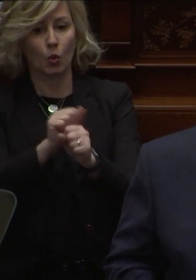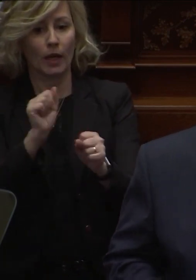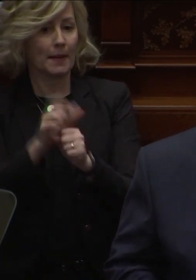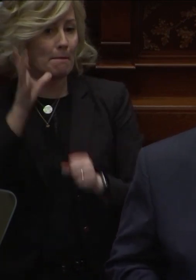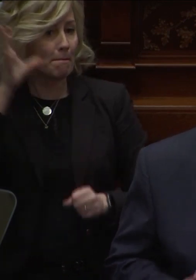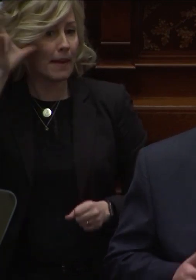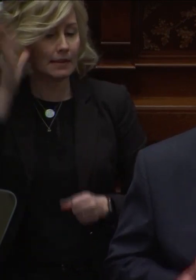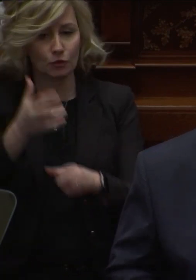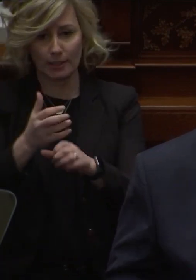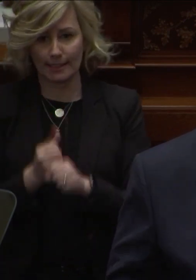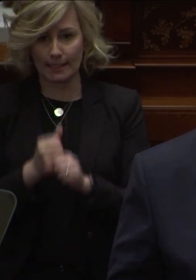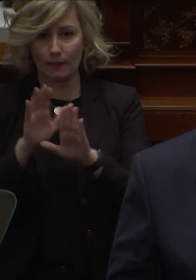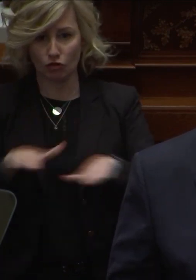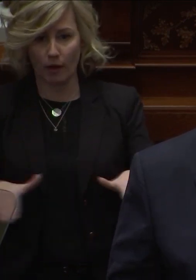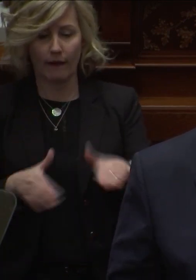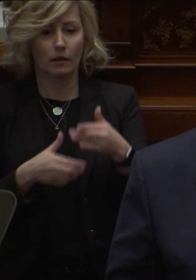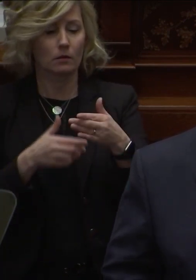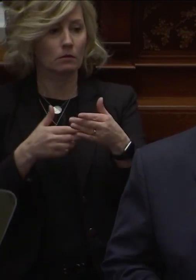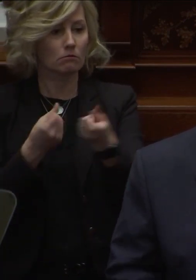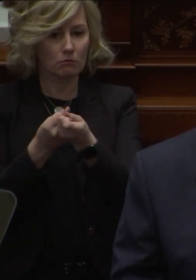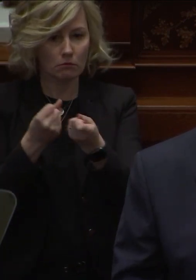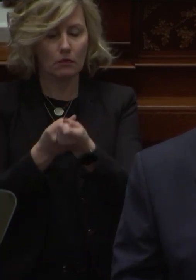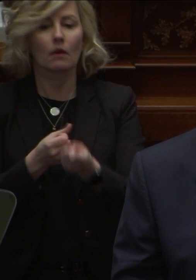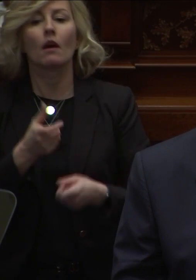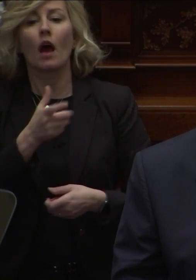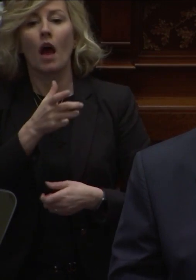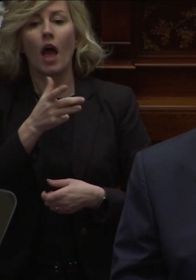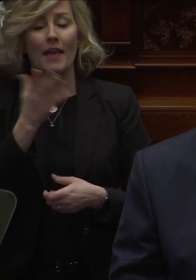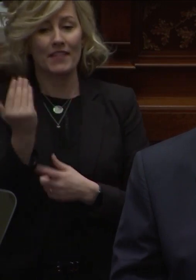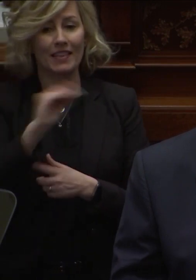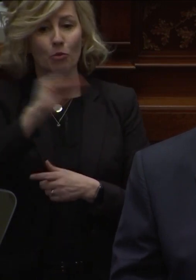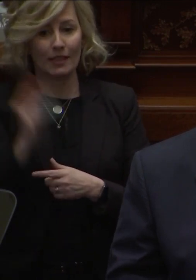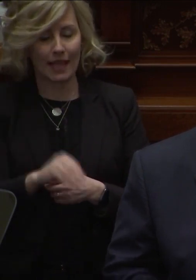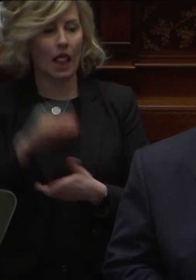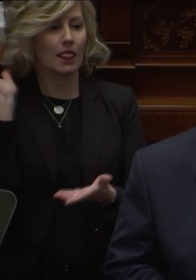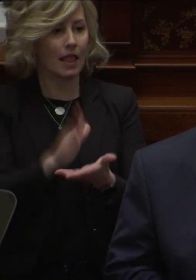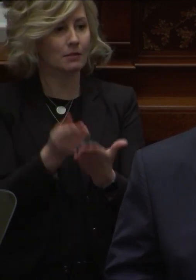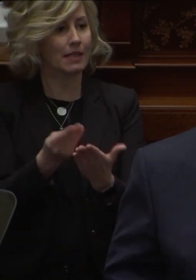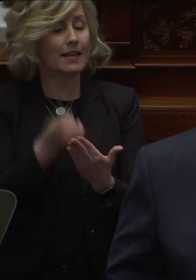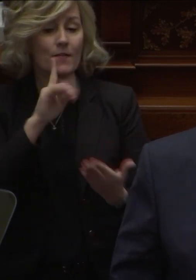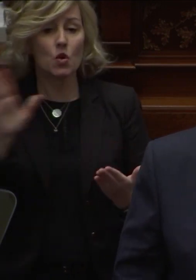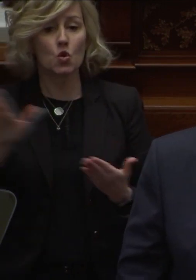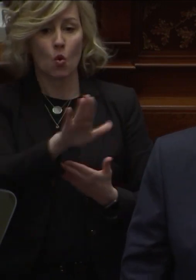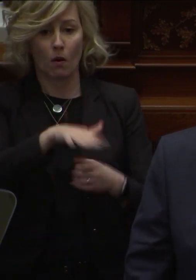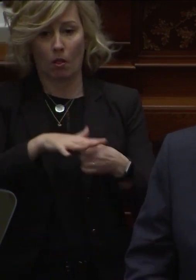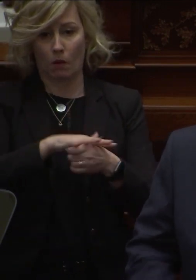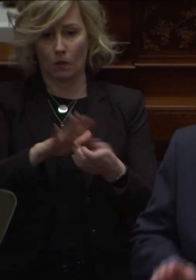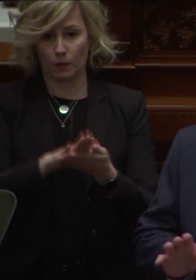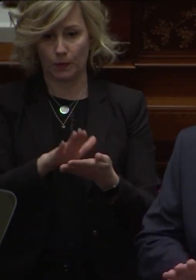THAT'S 15% FEWER STATE POLICE, 15% FEWER STUDENTS GOING TO